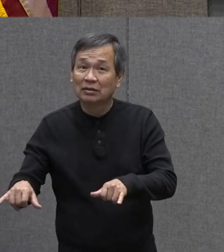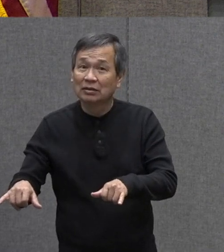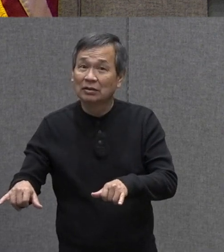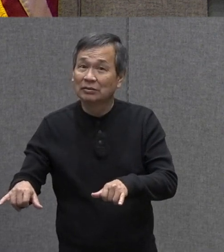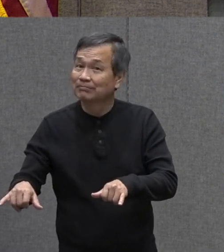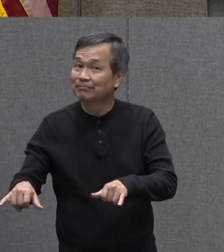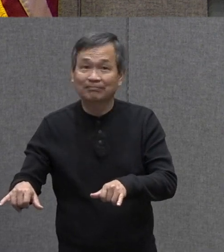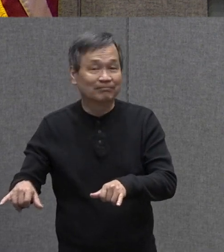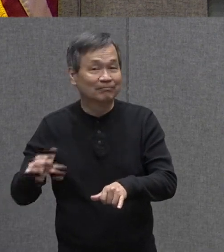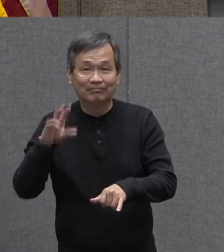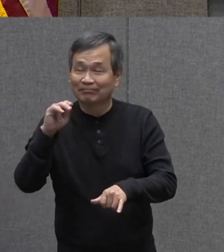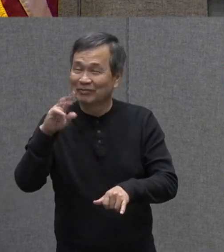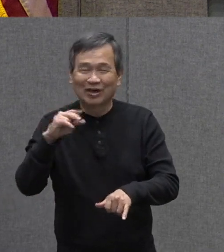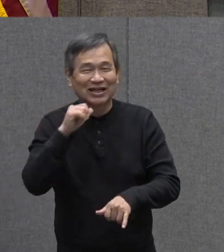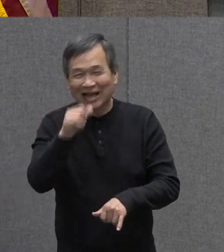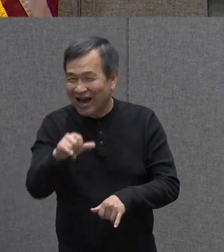No, they're not the same.